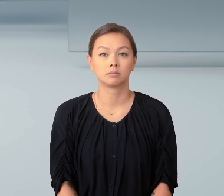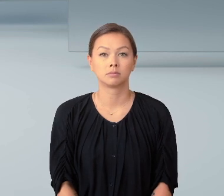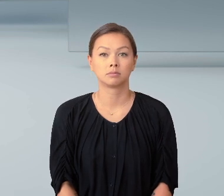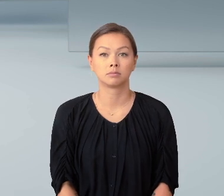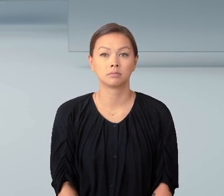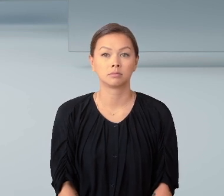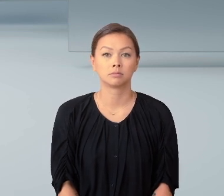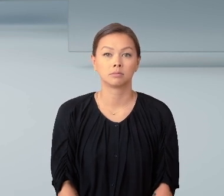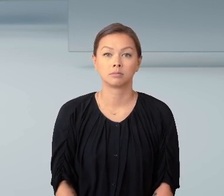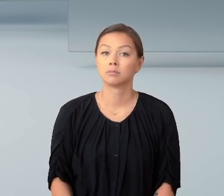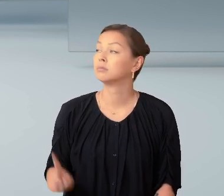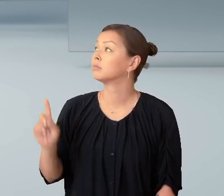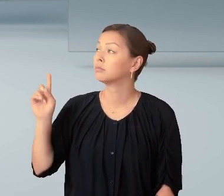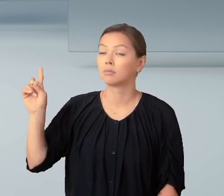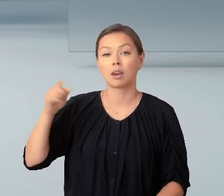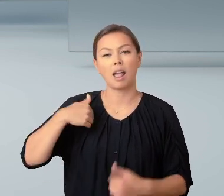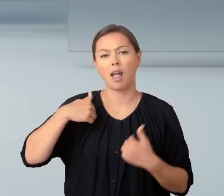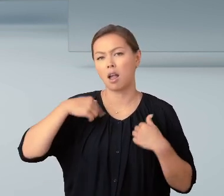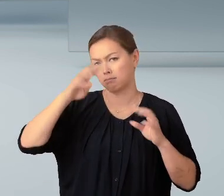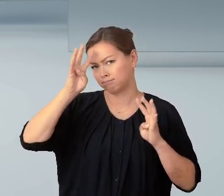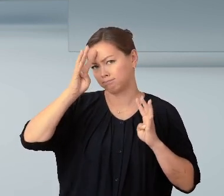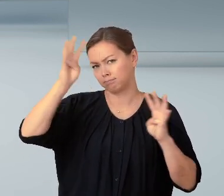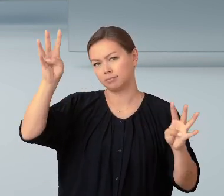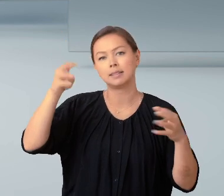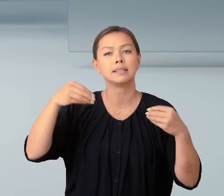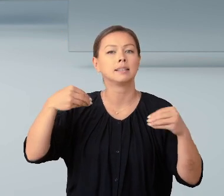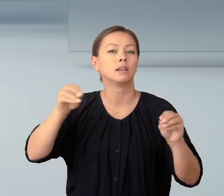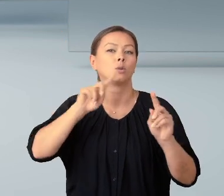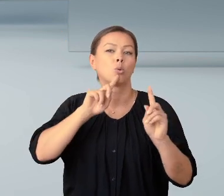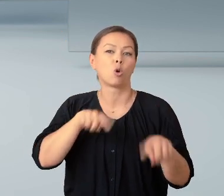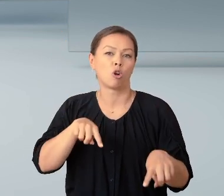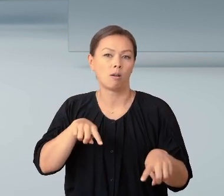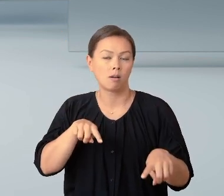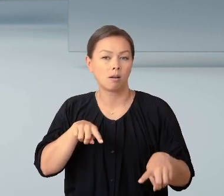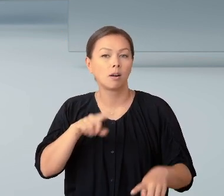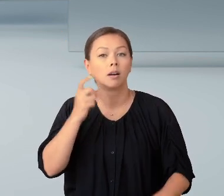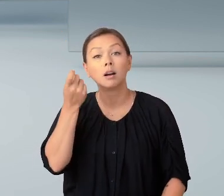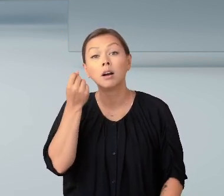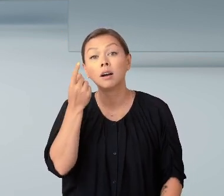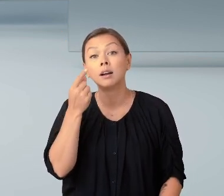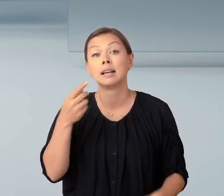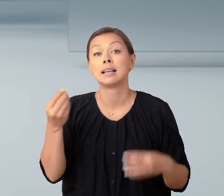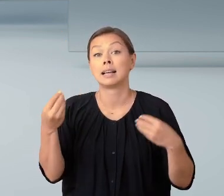I've created a sales order here, but I haven't added any